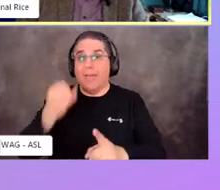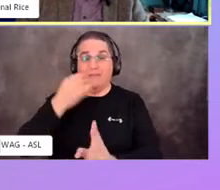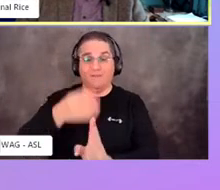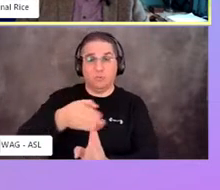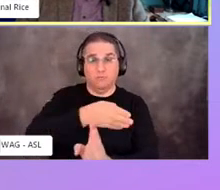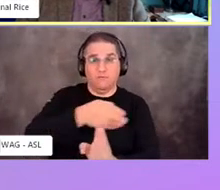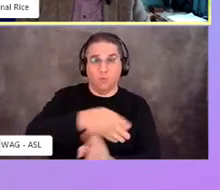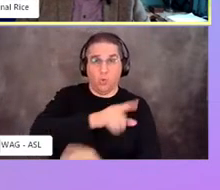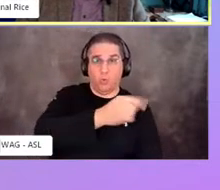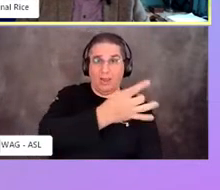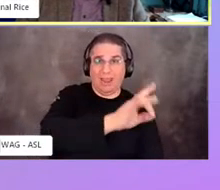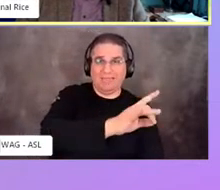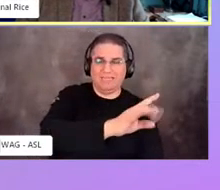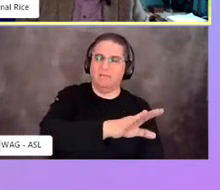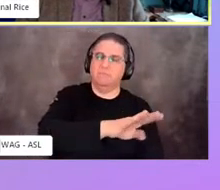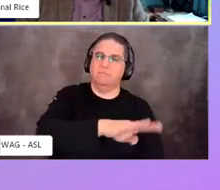So what's exempt? Well, I've already mentioned